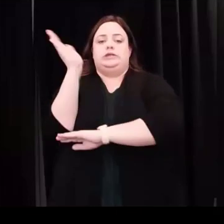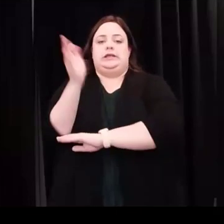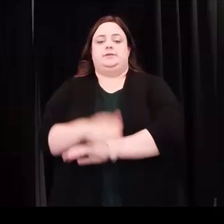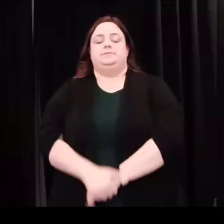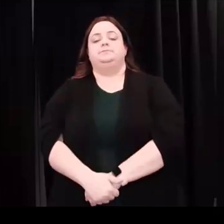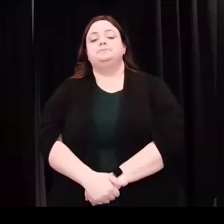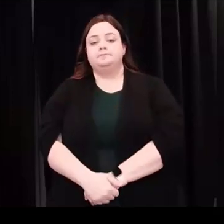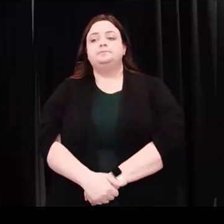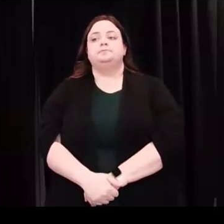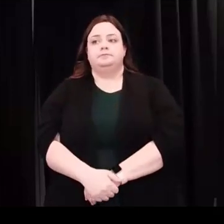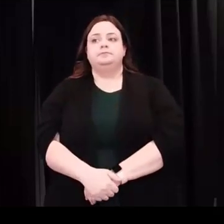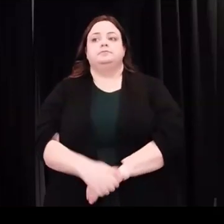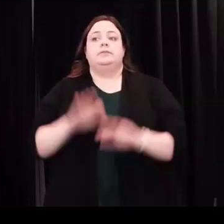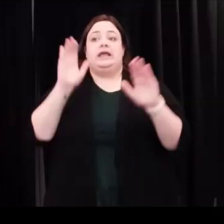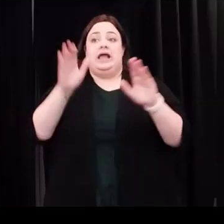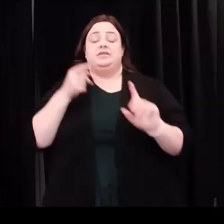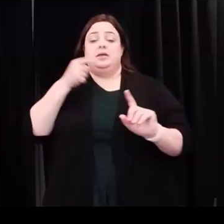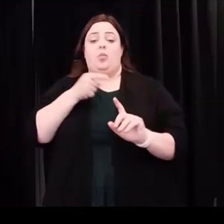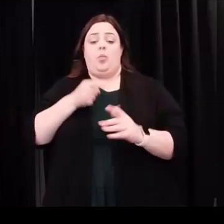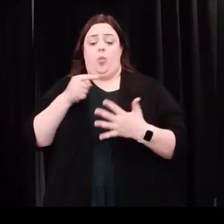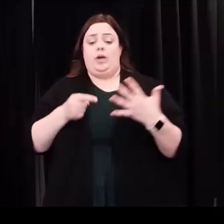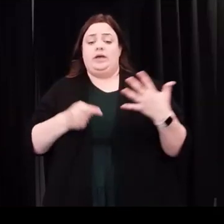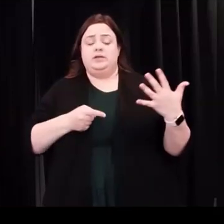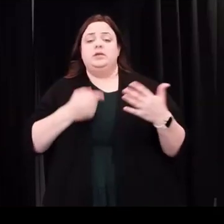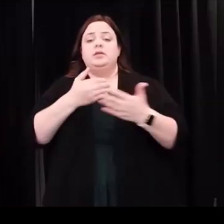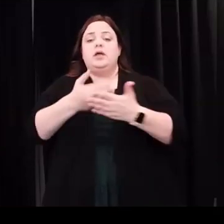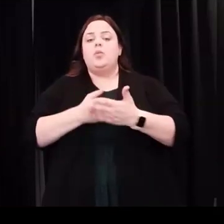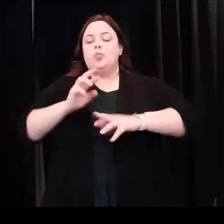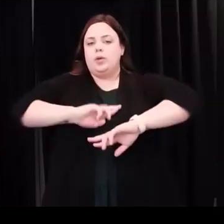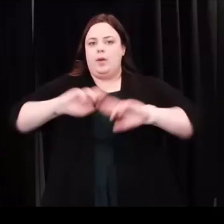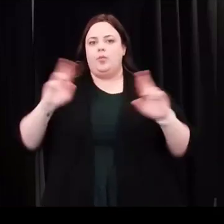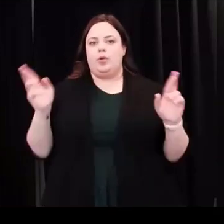That's, those are excellent points. That pre-preparation of, you know, if you're